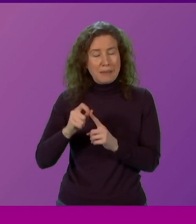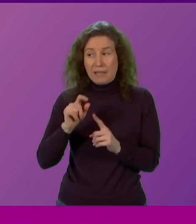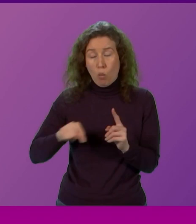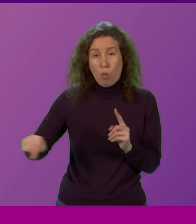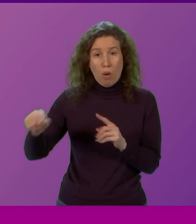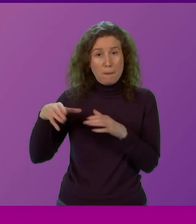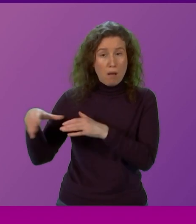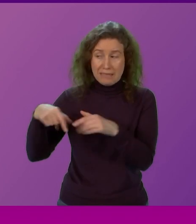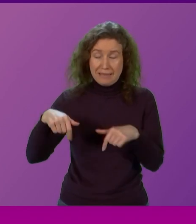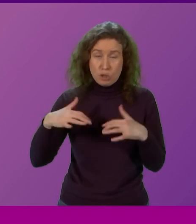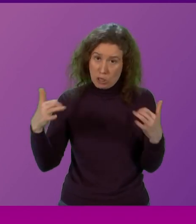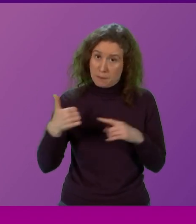in the Parliament.